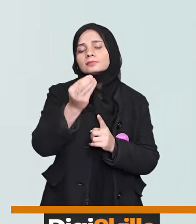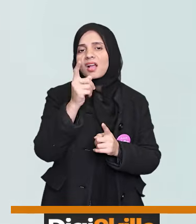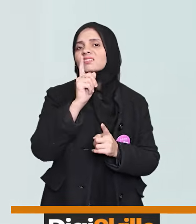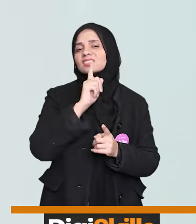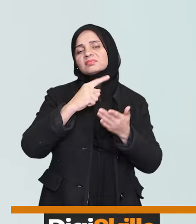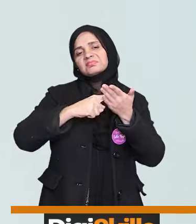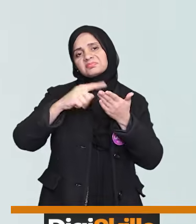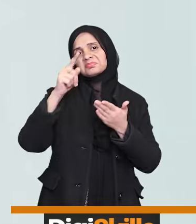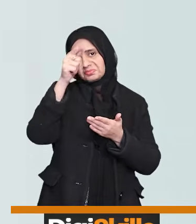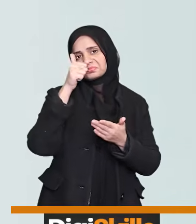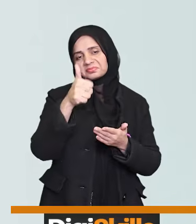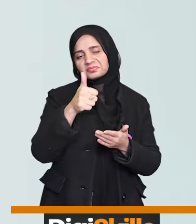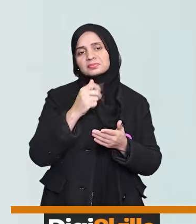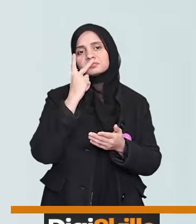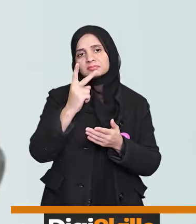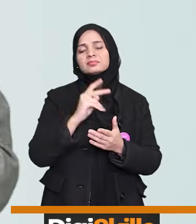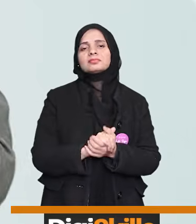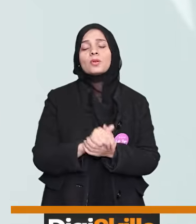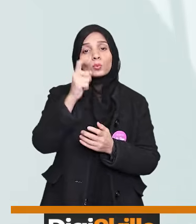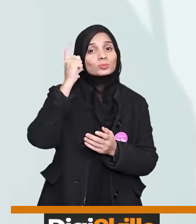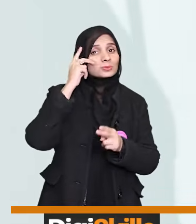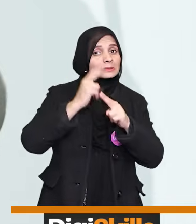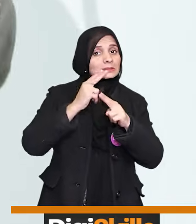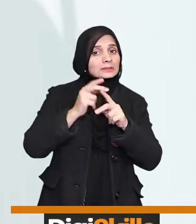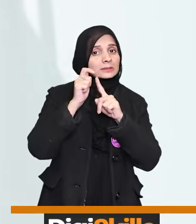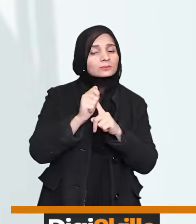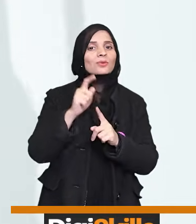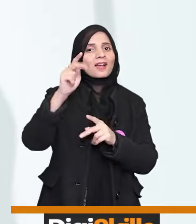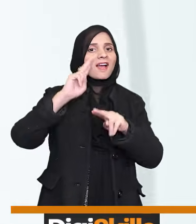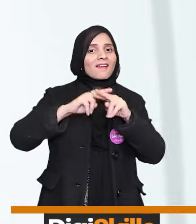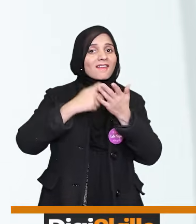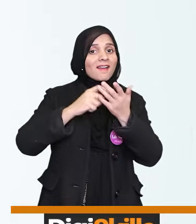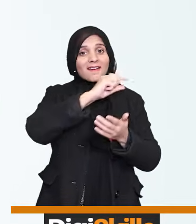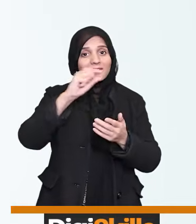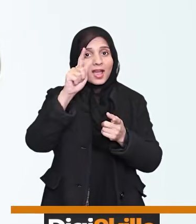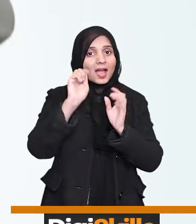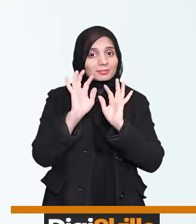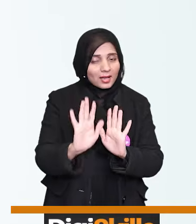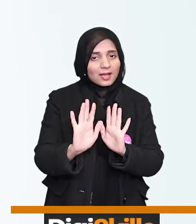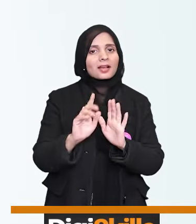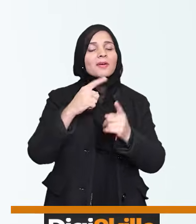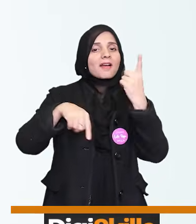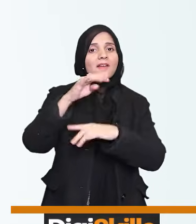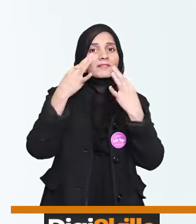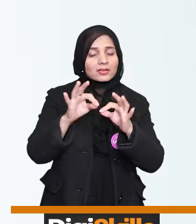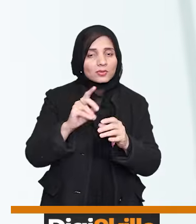it really has more impact and remember! When you are doing freelancing, your employer may be seven oceans across